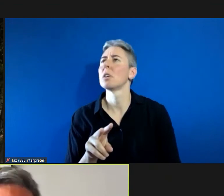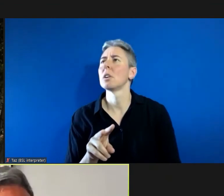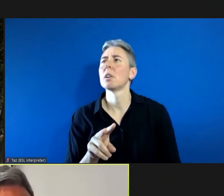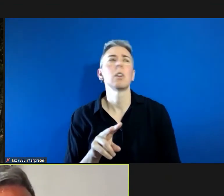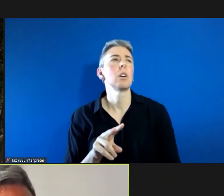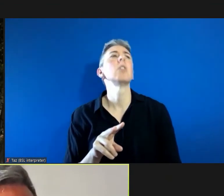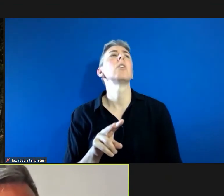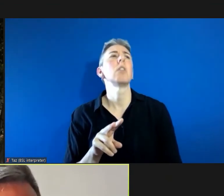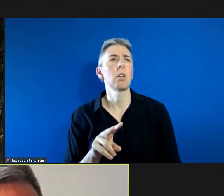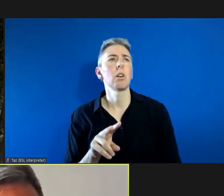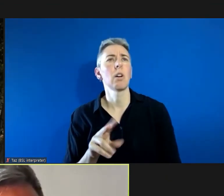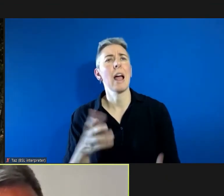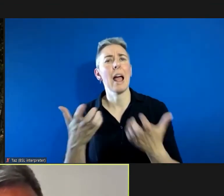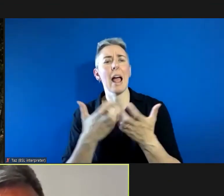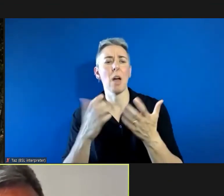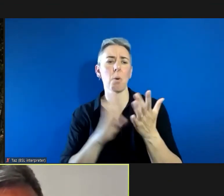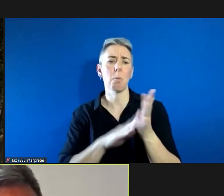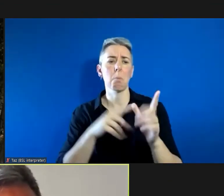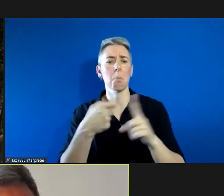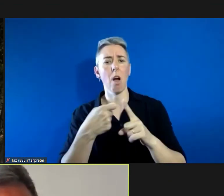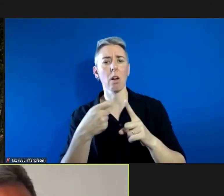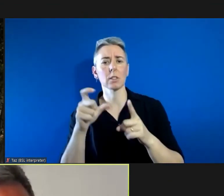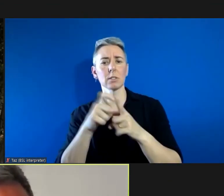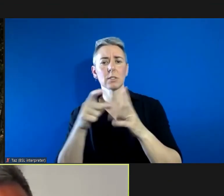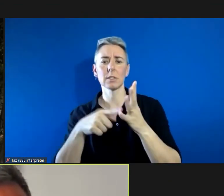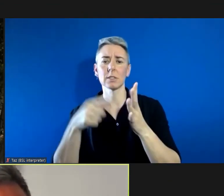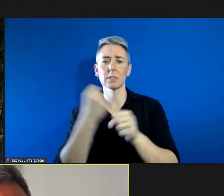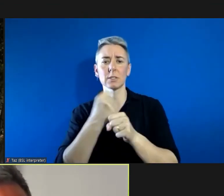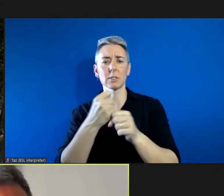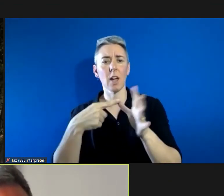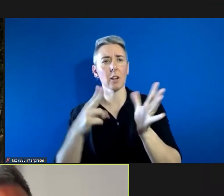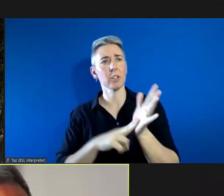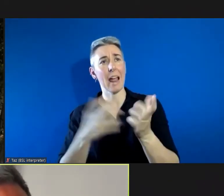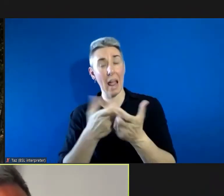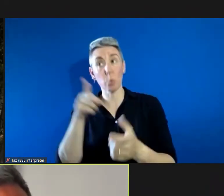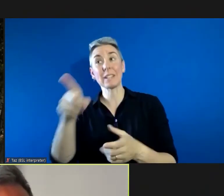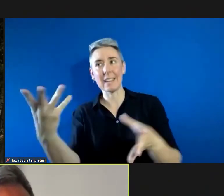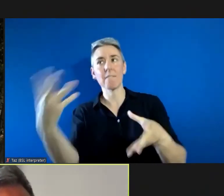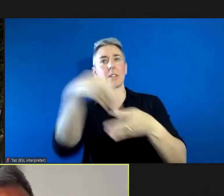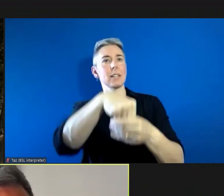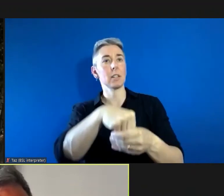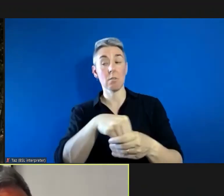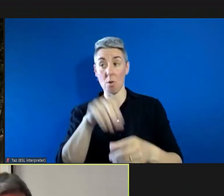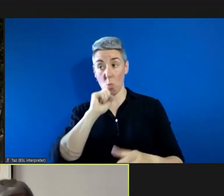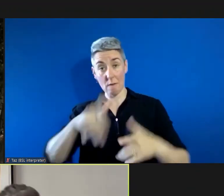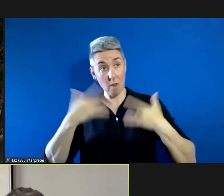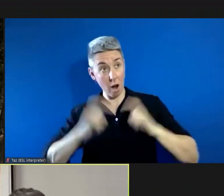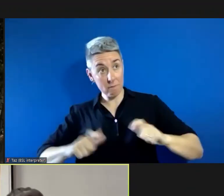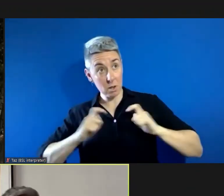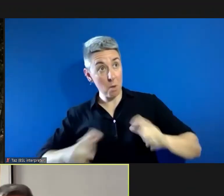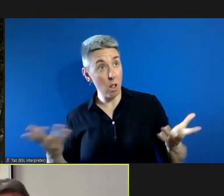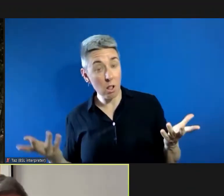how would Marc Duggan fit, in this institution? How comfortable would Marc Duggan feel? Or George